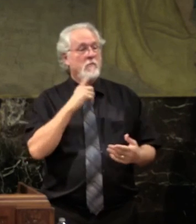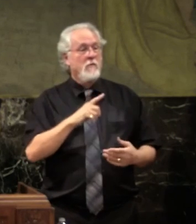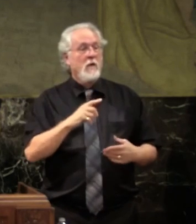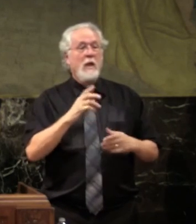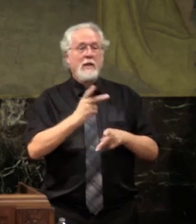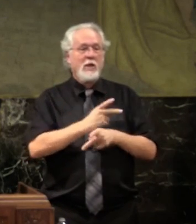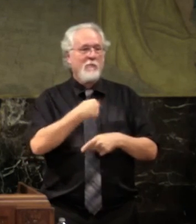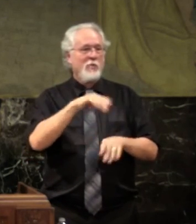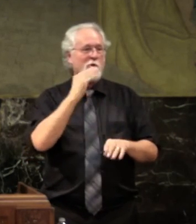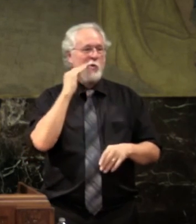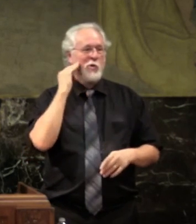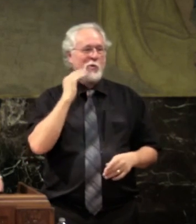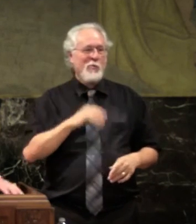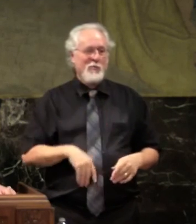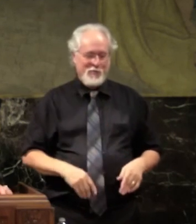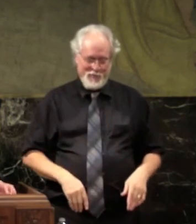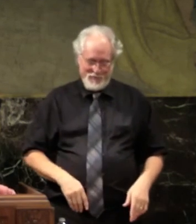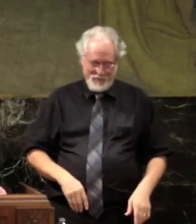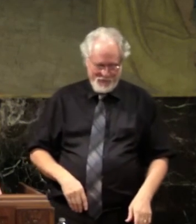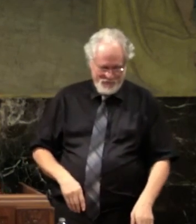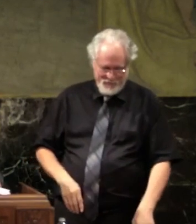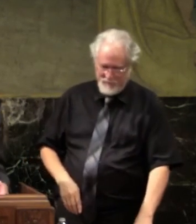going home